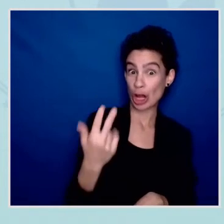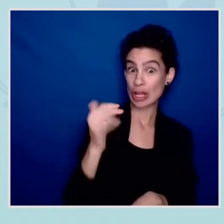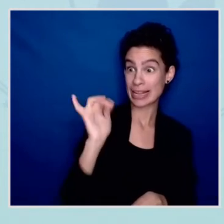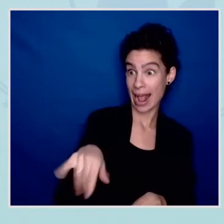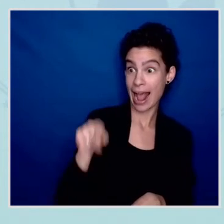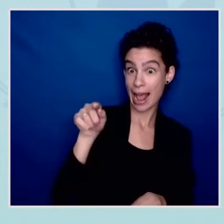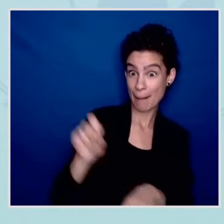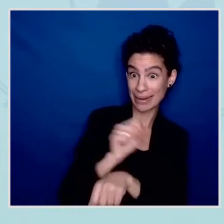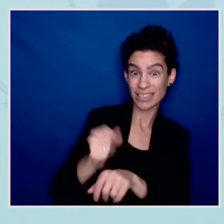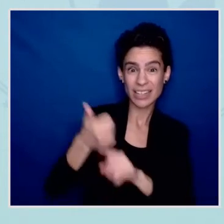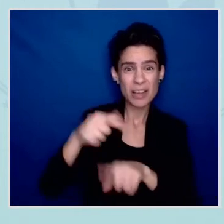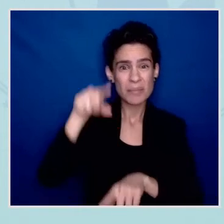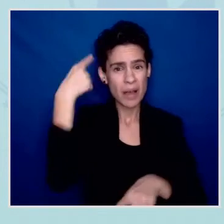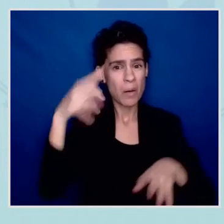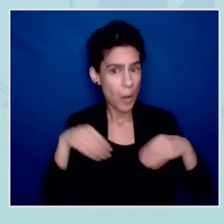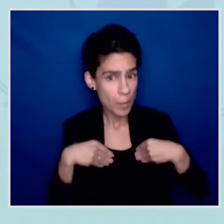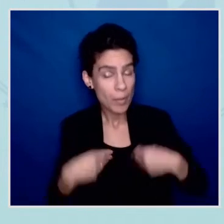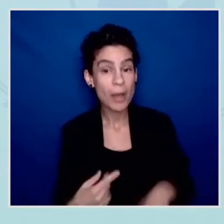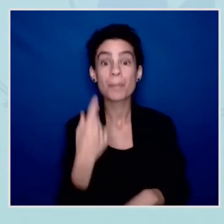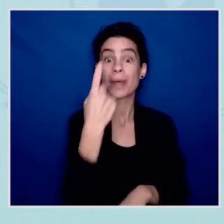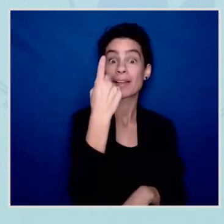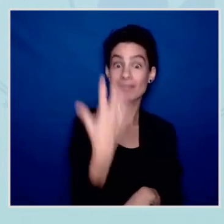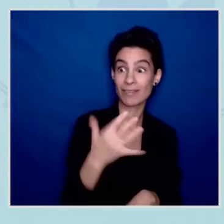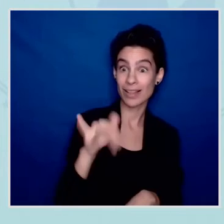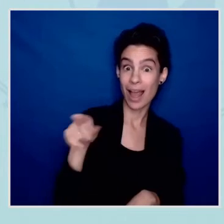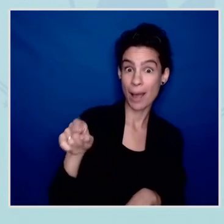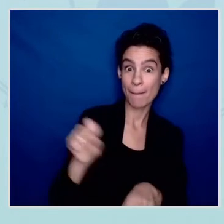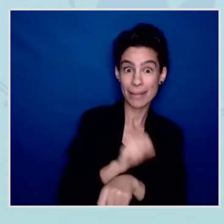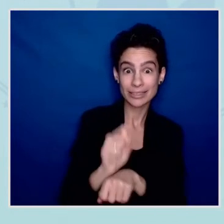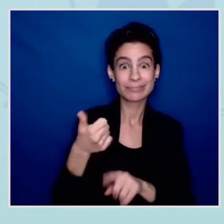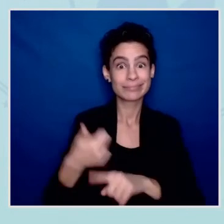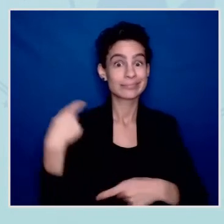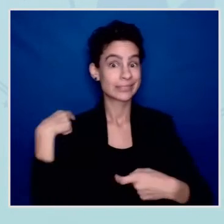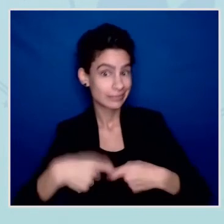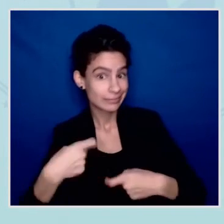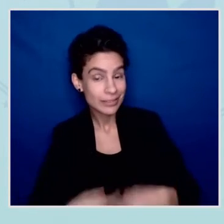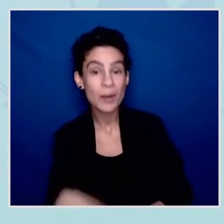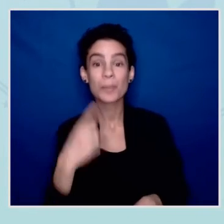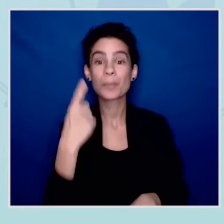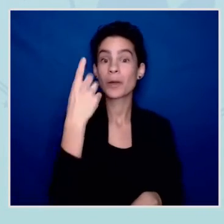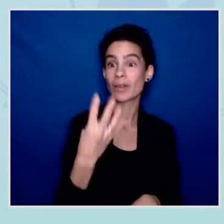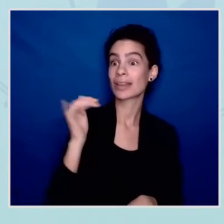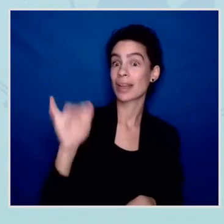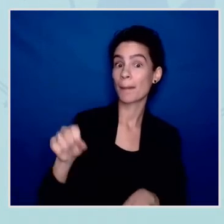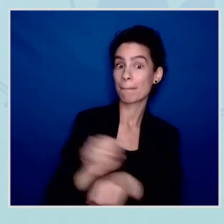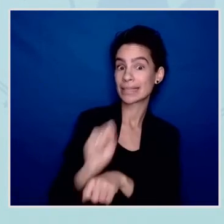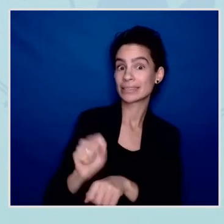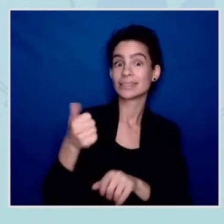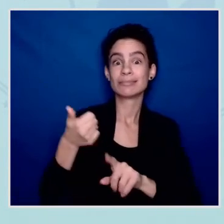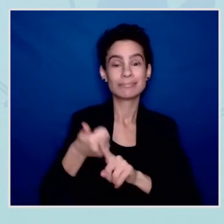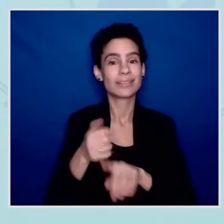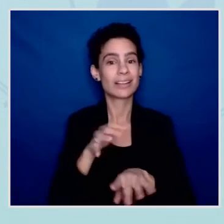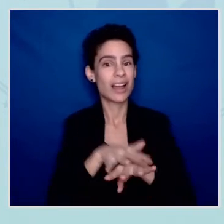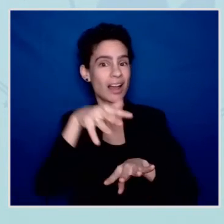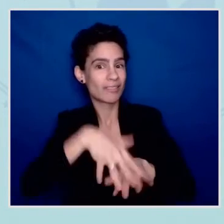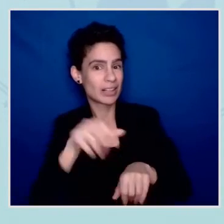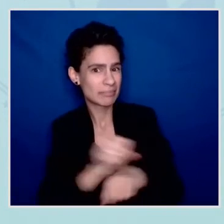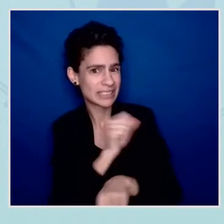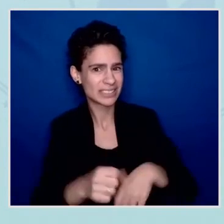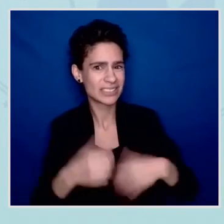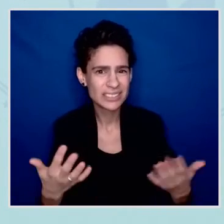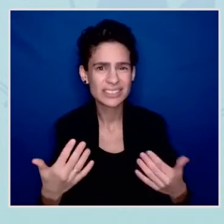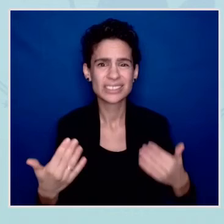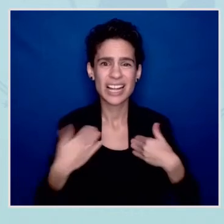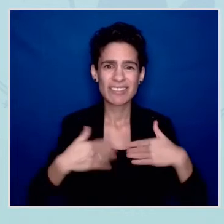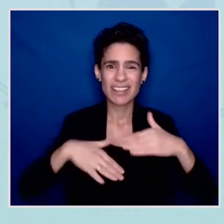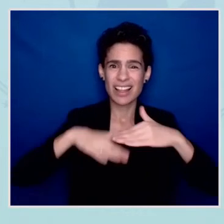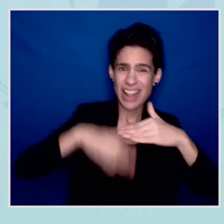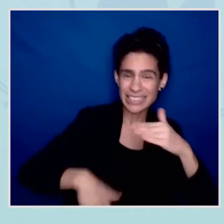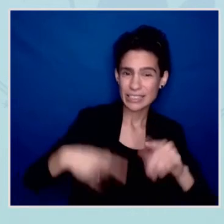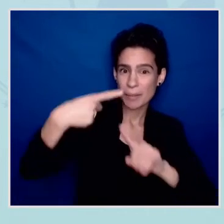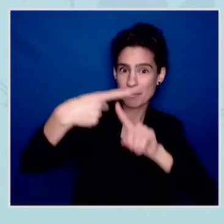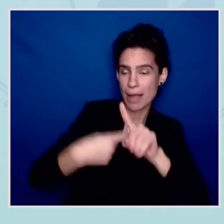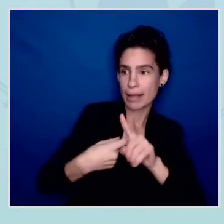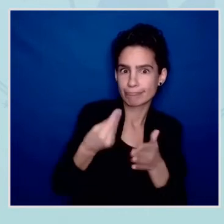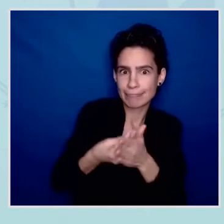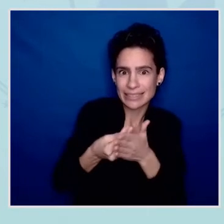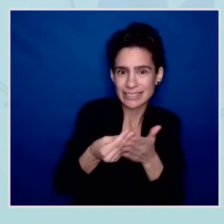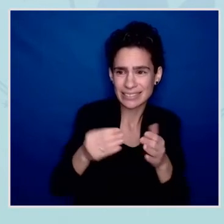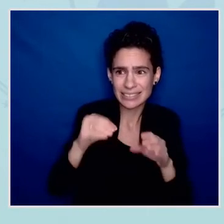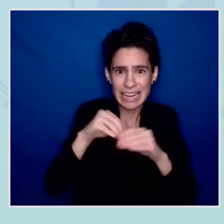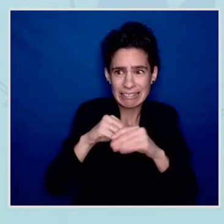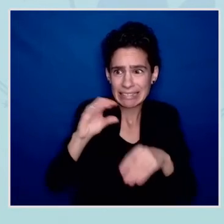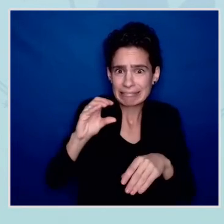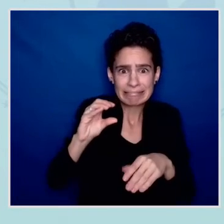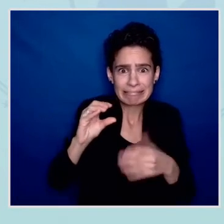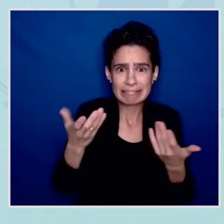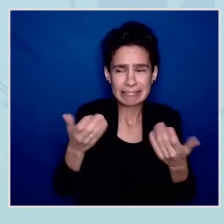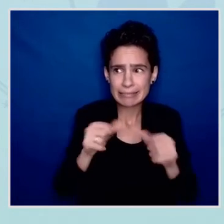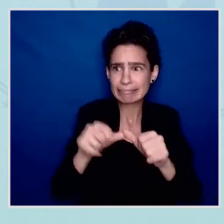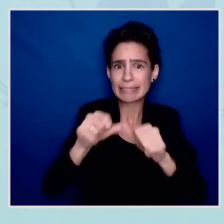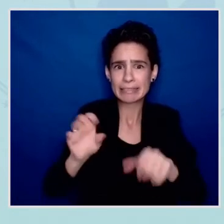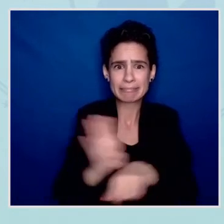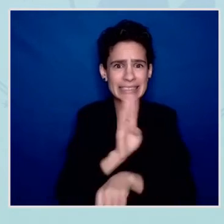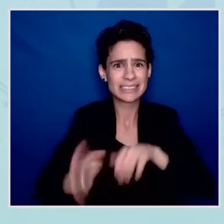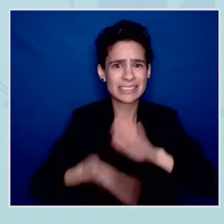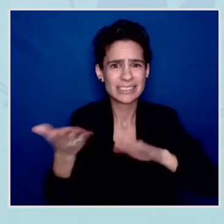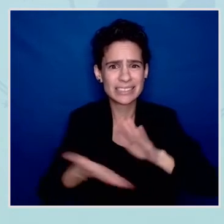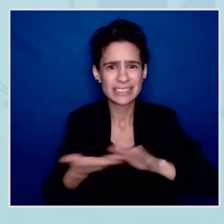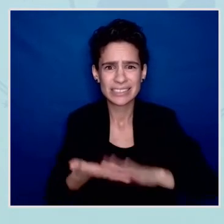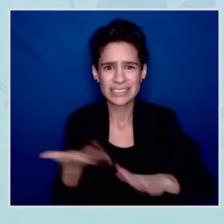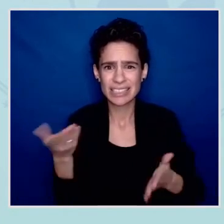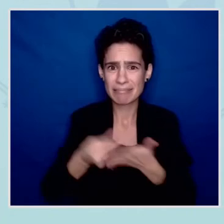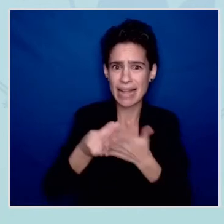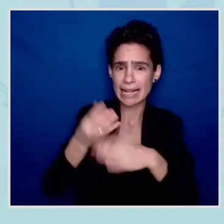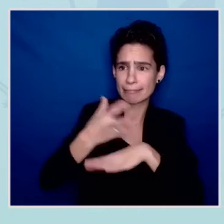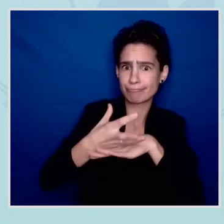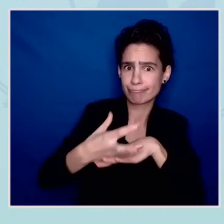CLOSED FOR GOOD. AS THE MONTH